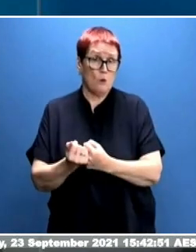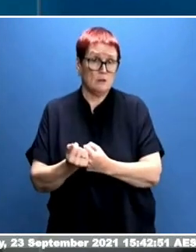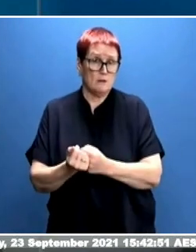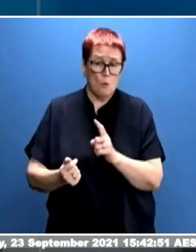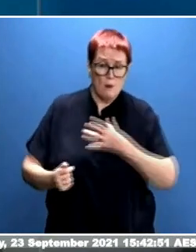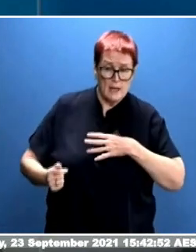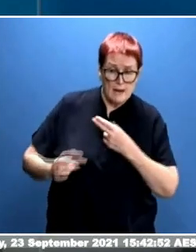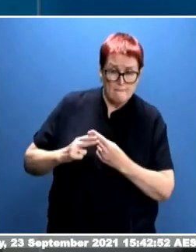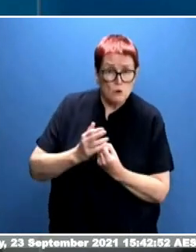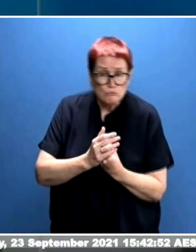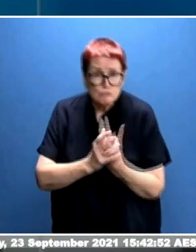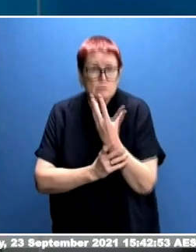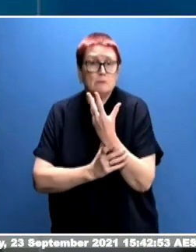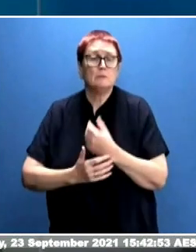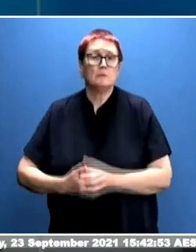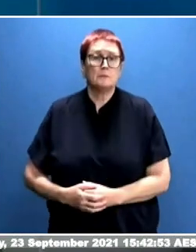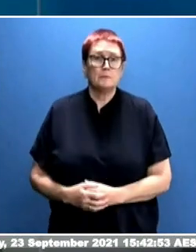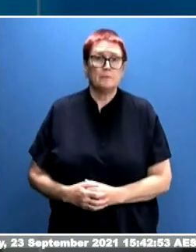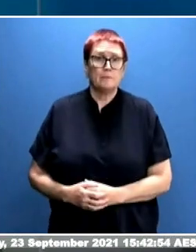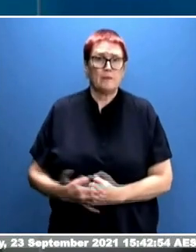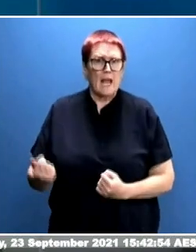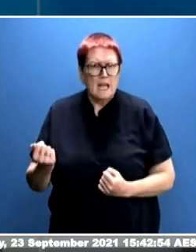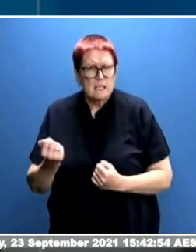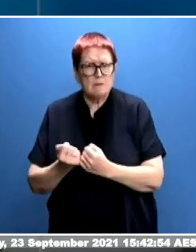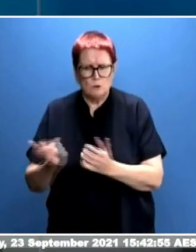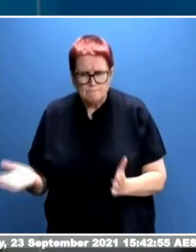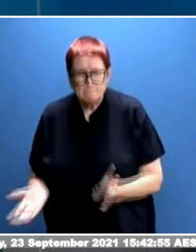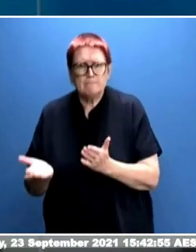to support them getting robust NDIS plans.